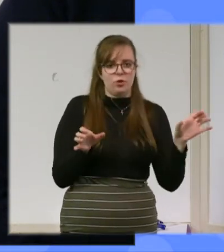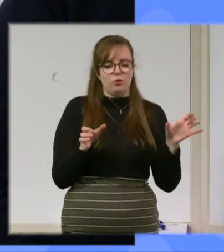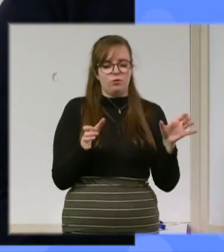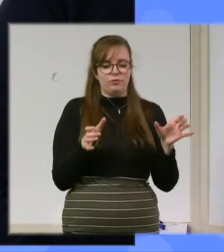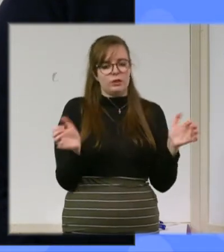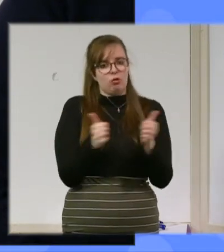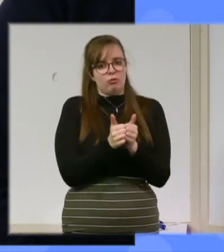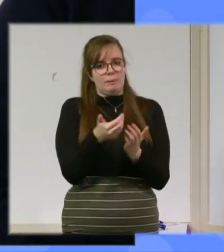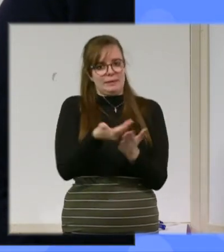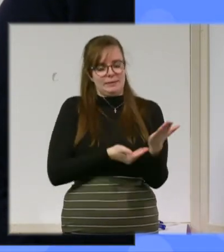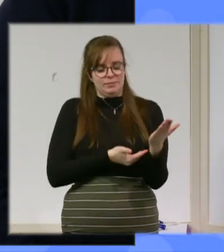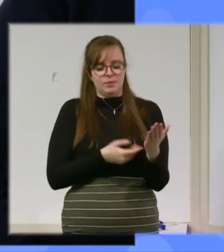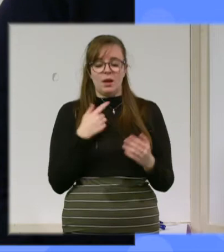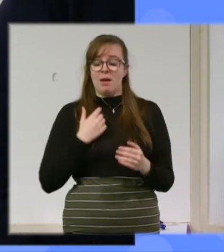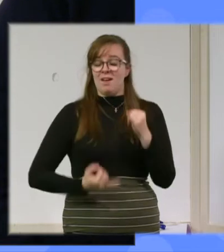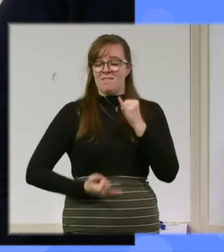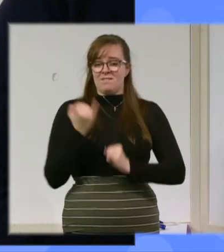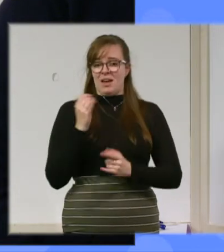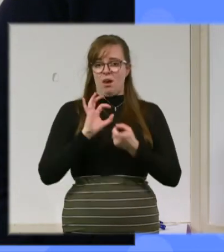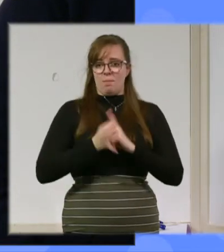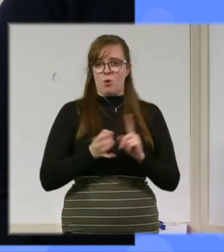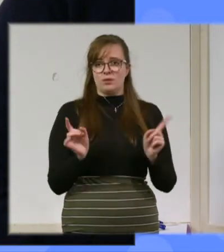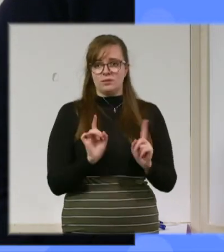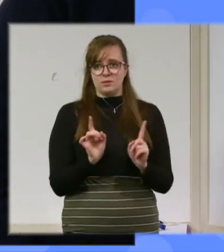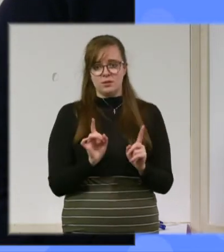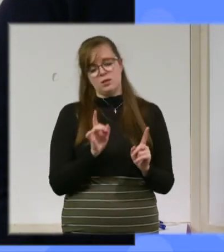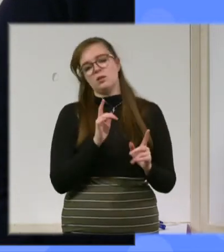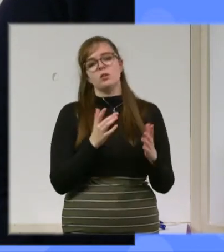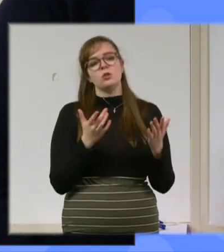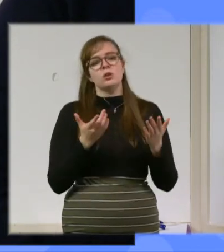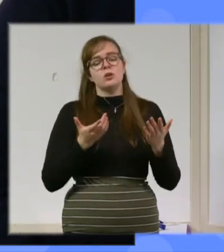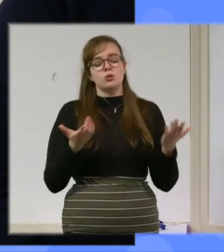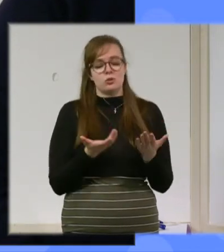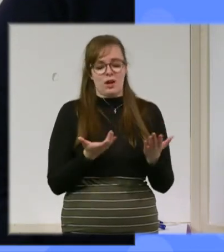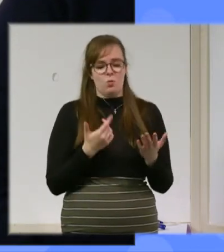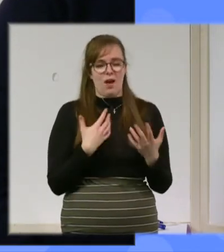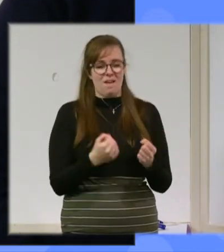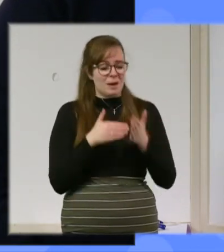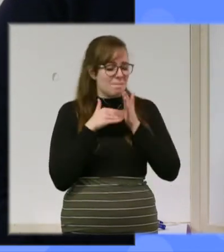and a very final point is that just now there are millions of pounds spent on